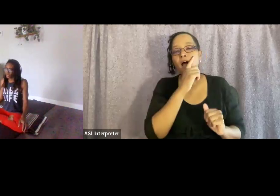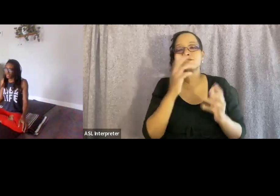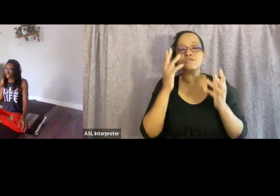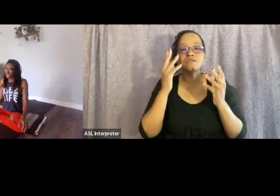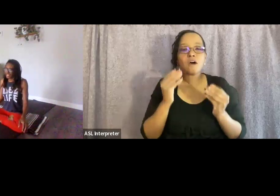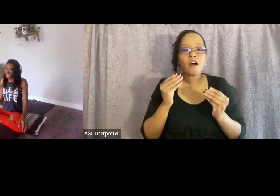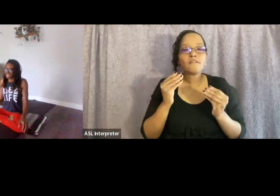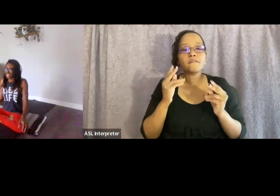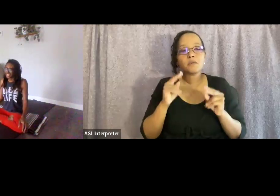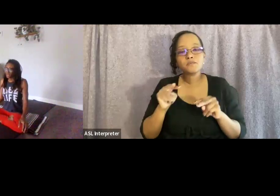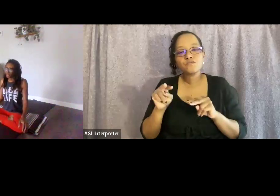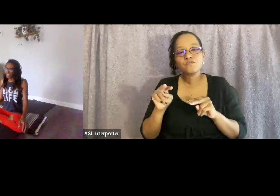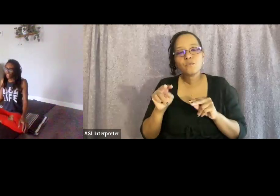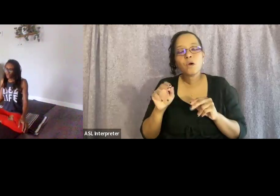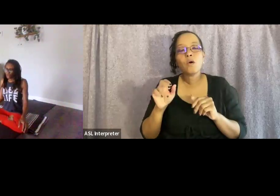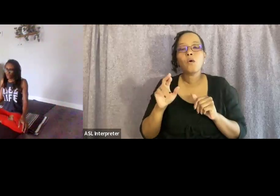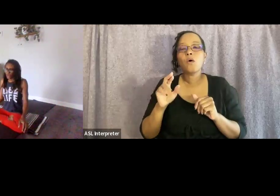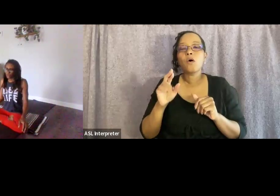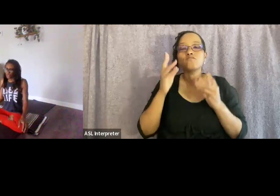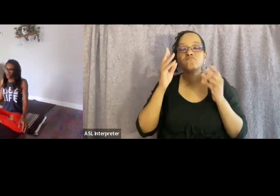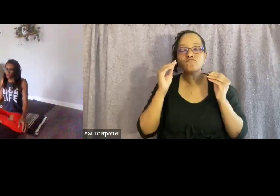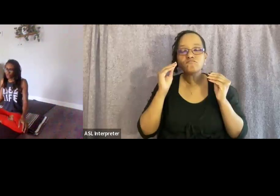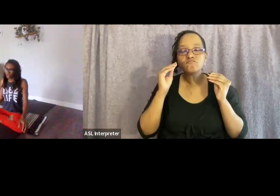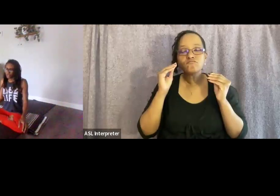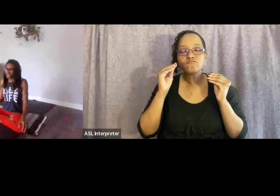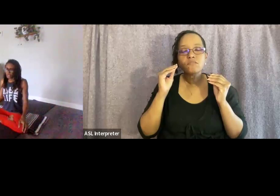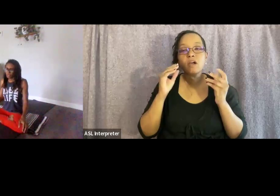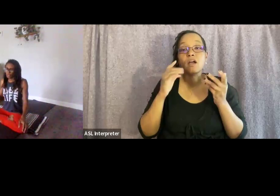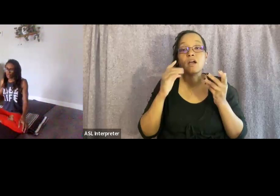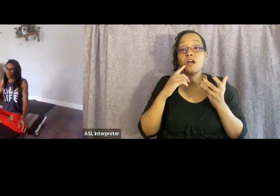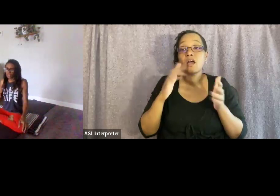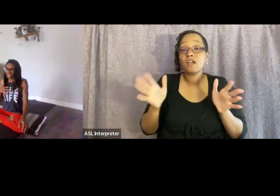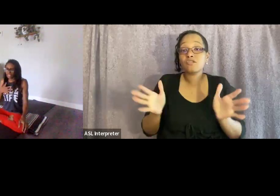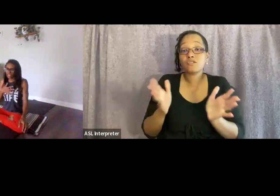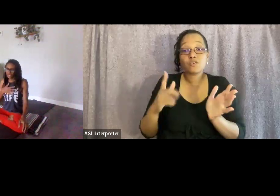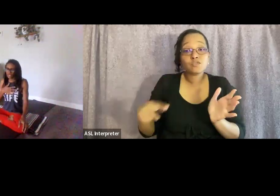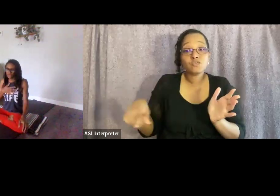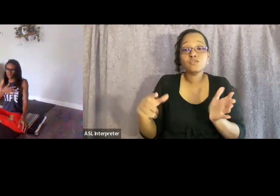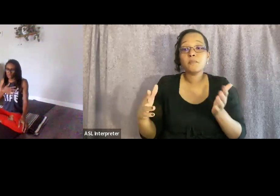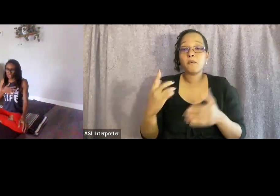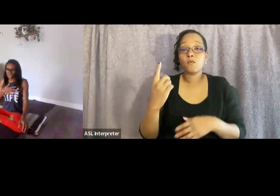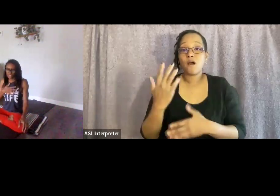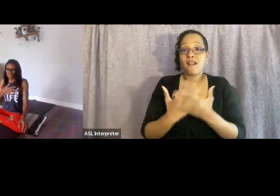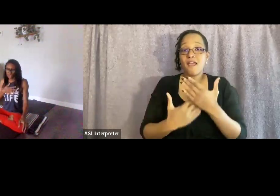And then I'll invite you, wherever you are, to maybe bring one hand to your chest,